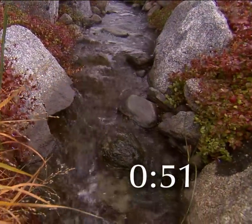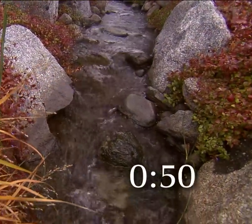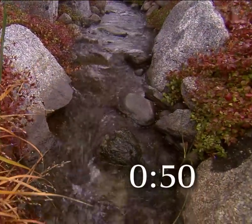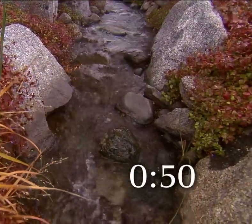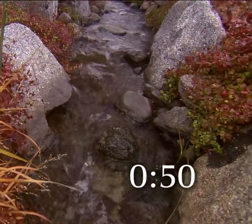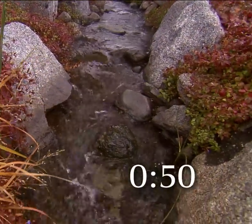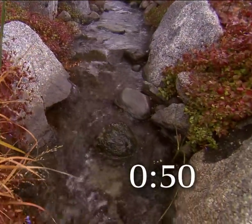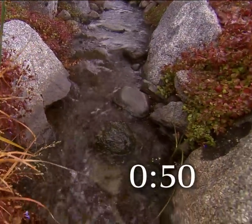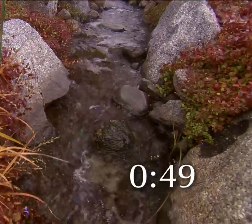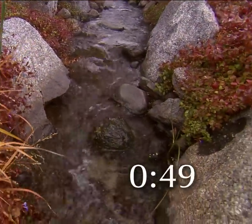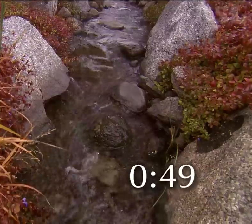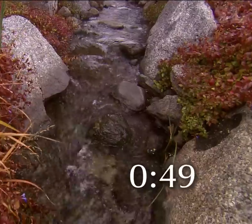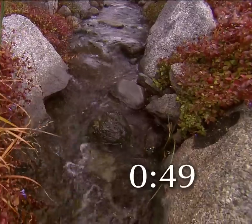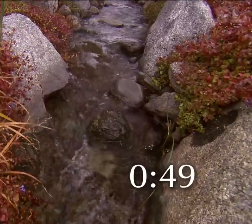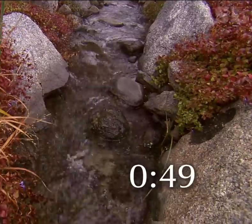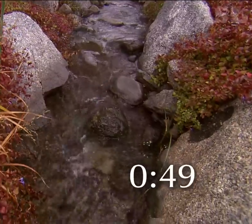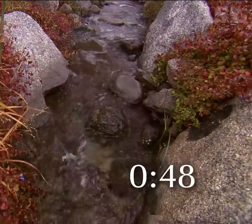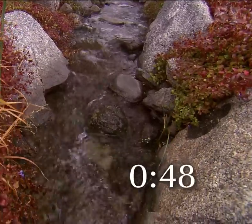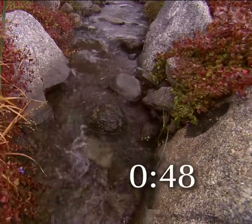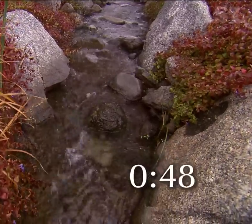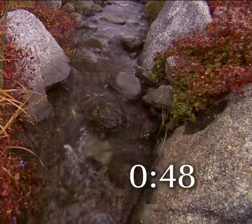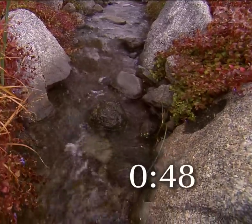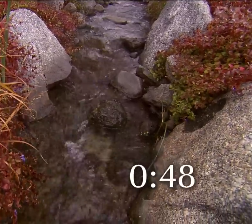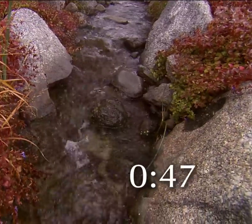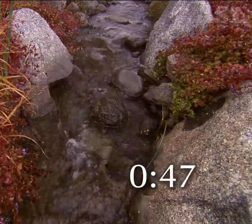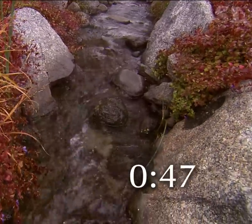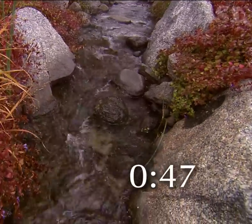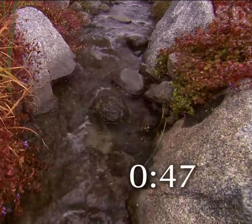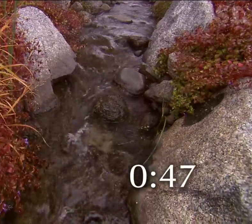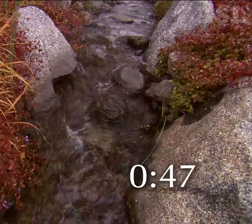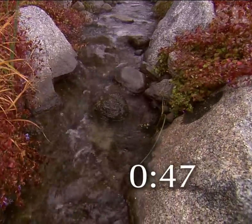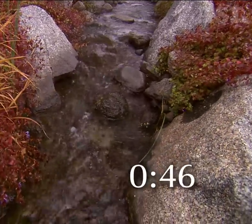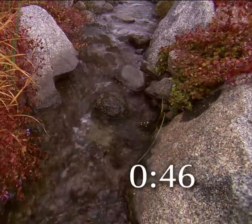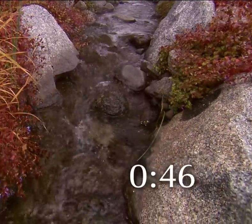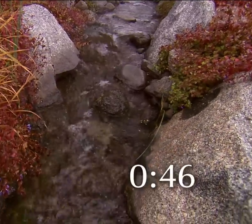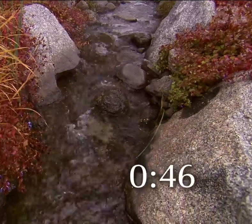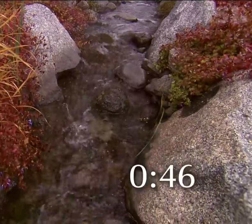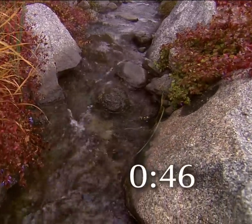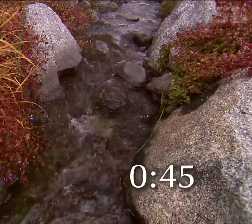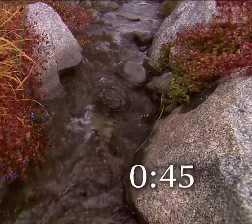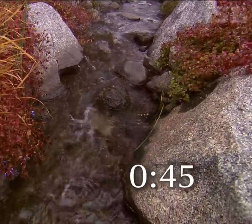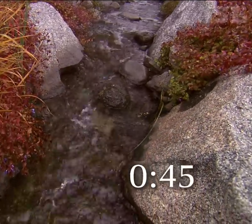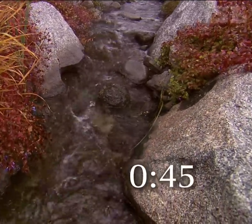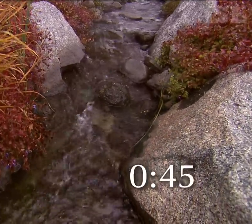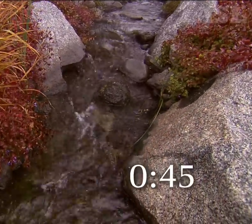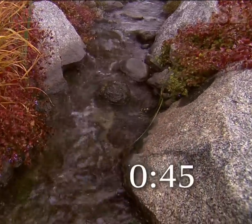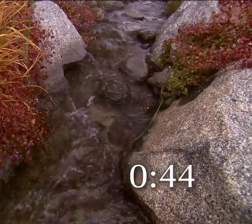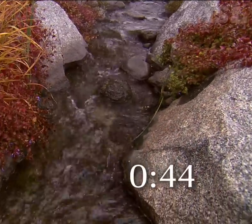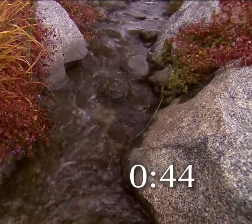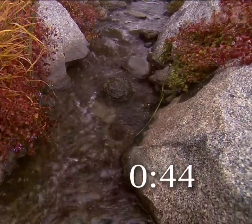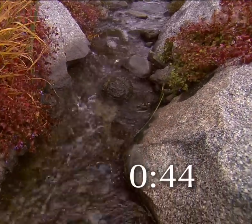THIS IS THE ENGLISH CLOSED CAPTION CHANNEL OF THE CHURCH OF JESUS CHRIST OF LATTER-DAY SAINTS.